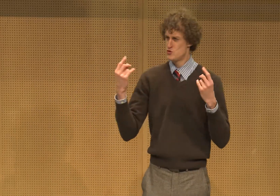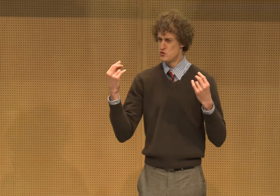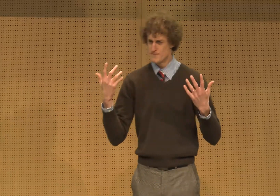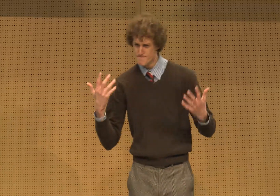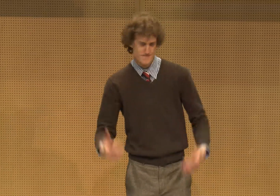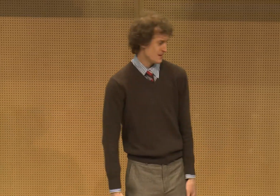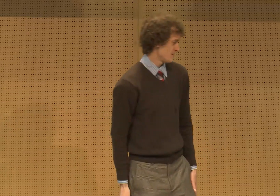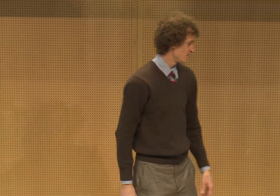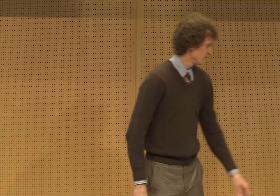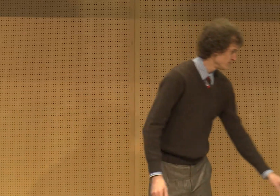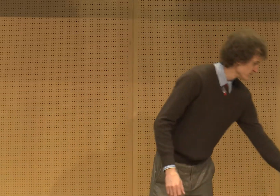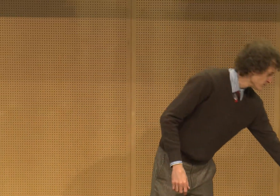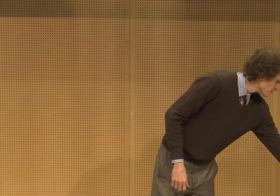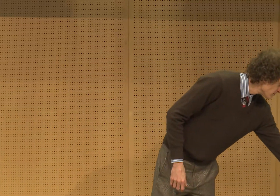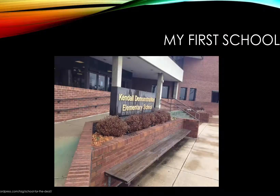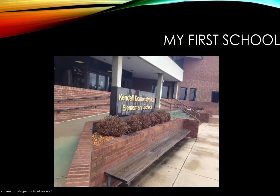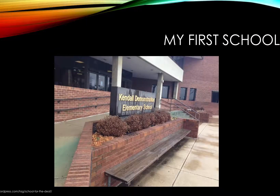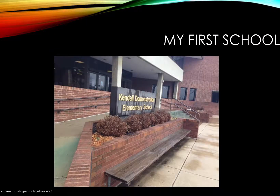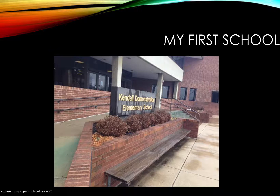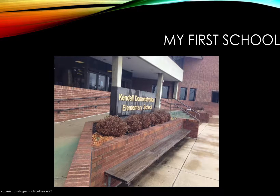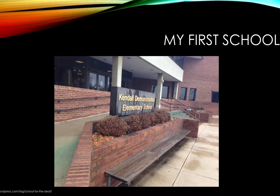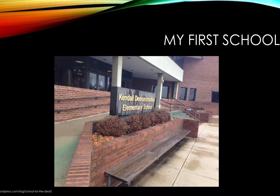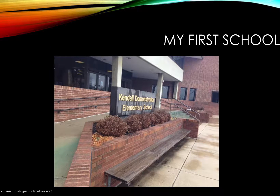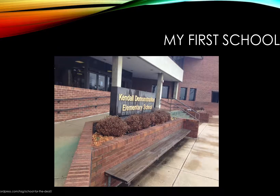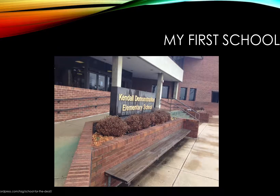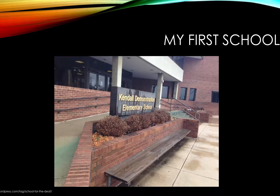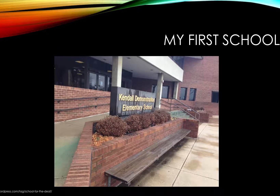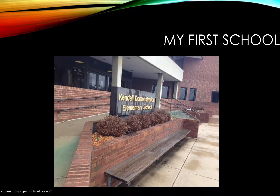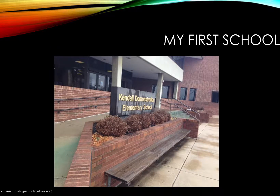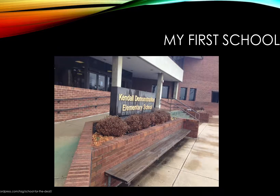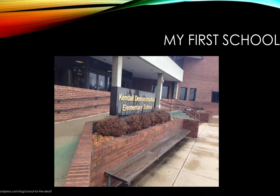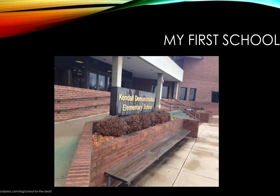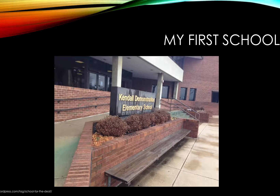So the family was having some discussions about where do we go from here.